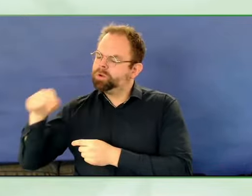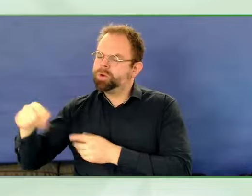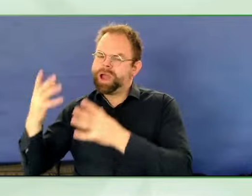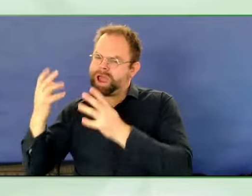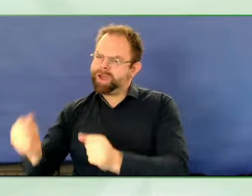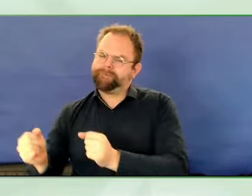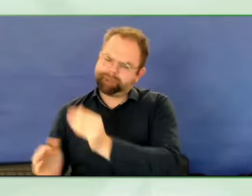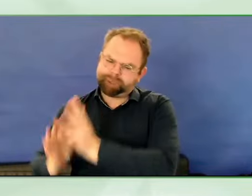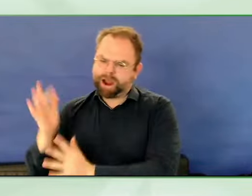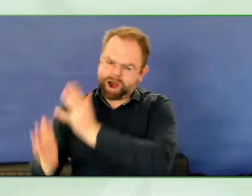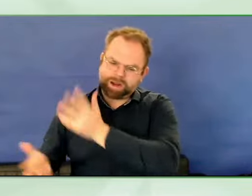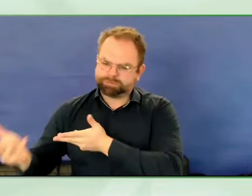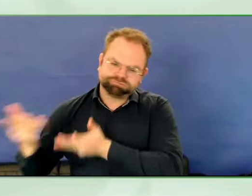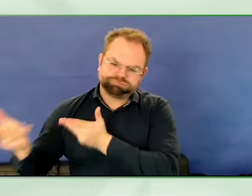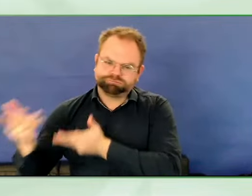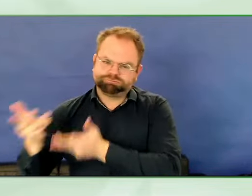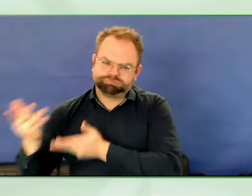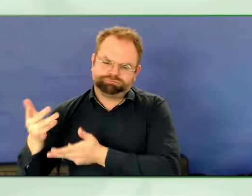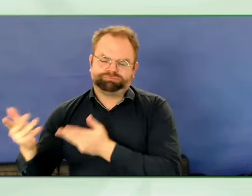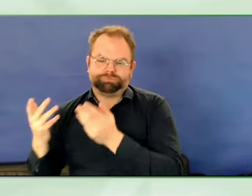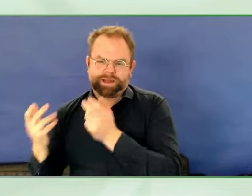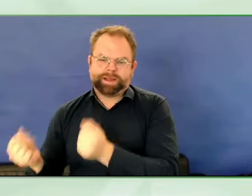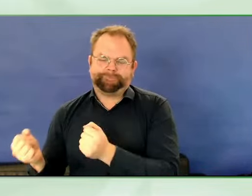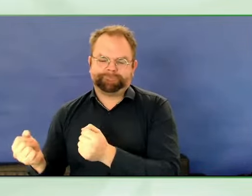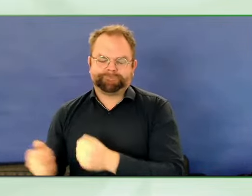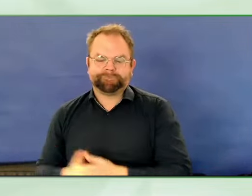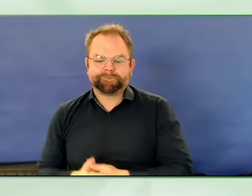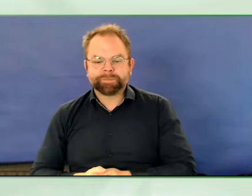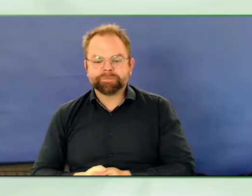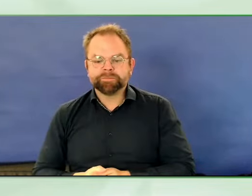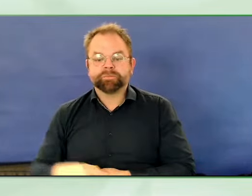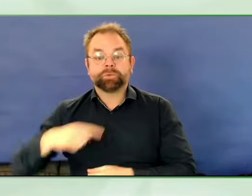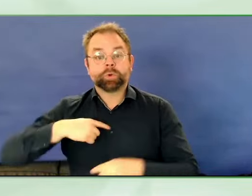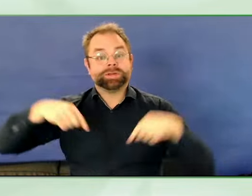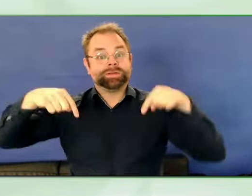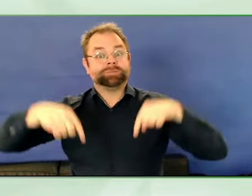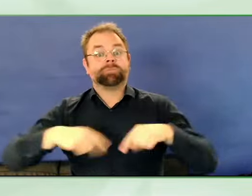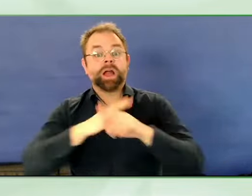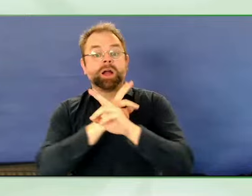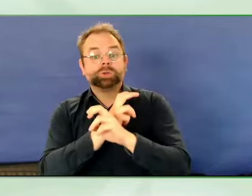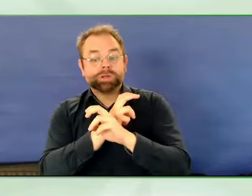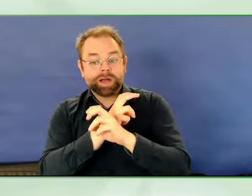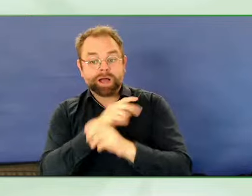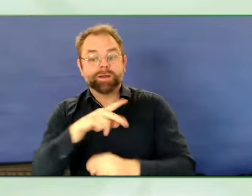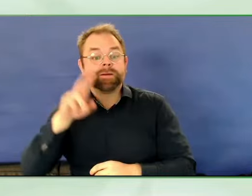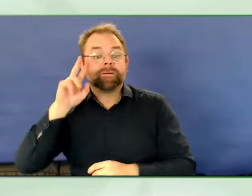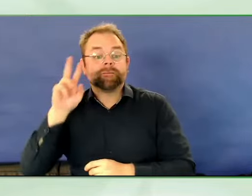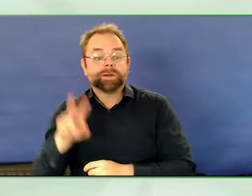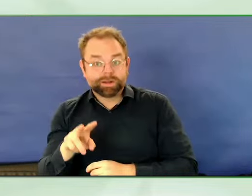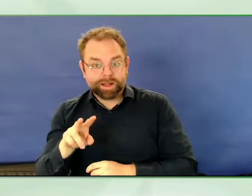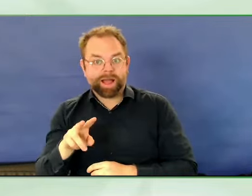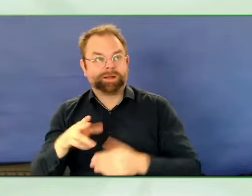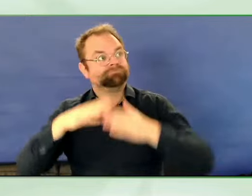to be spoken about more and more across the world, but particularly in the UN and that